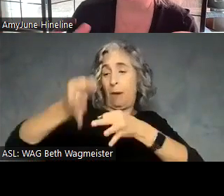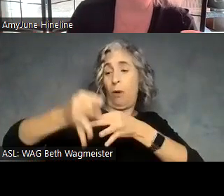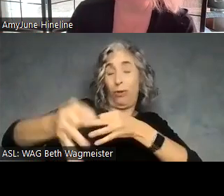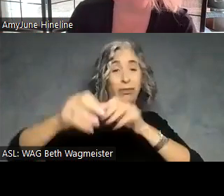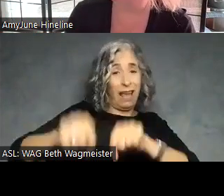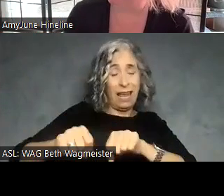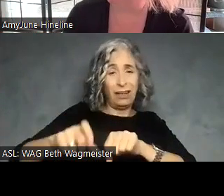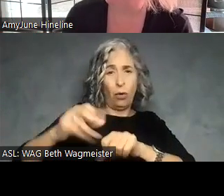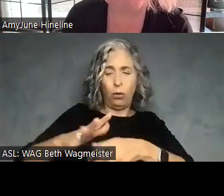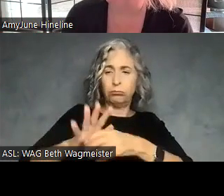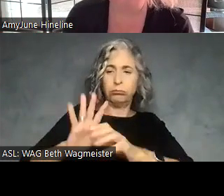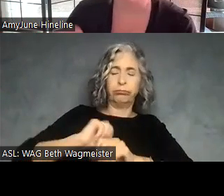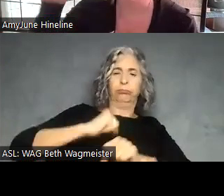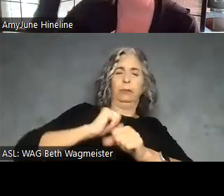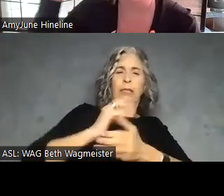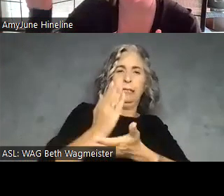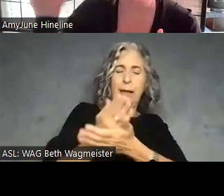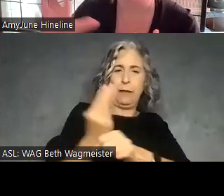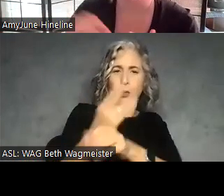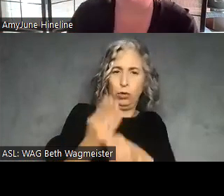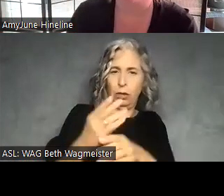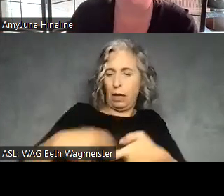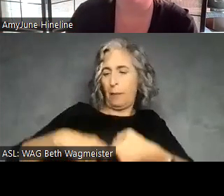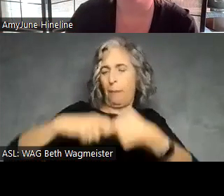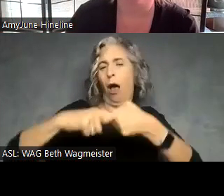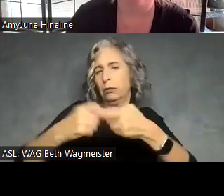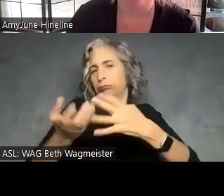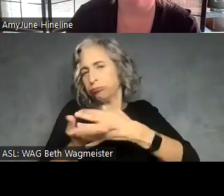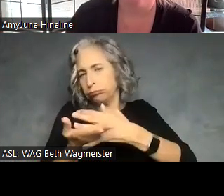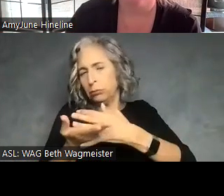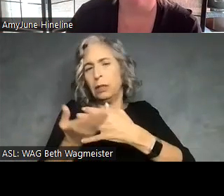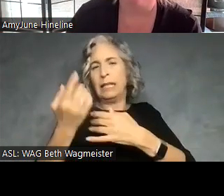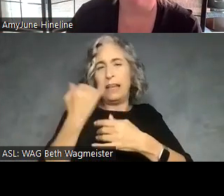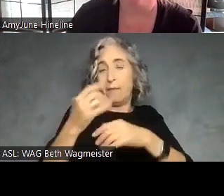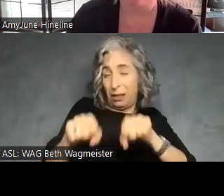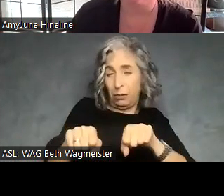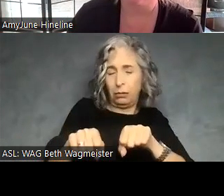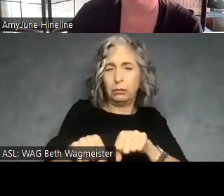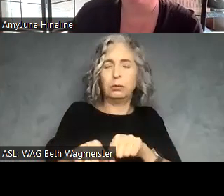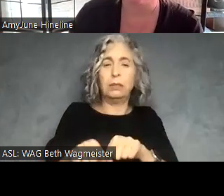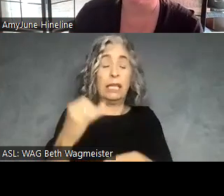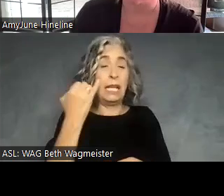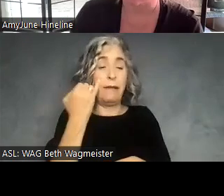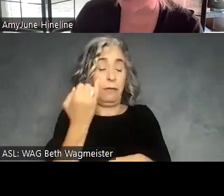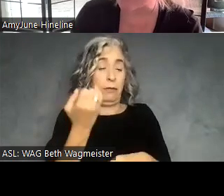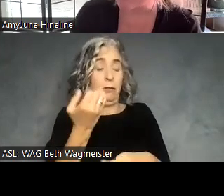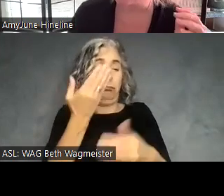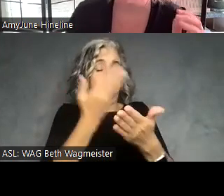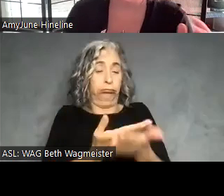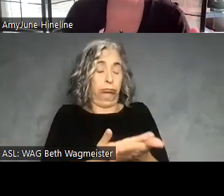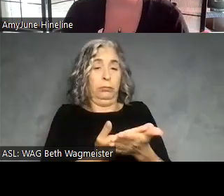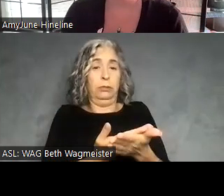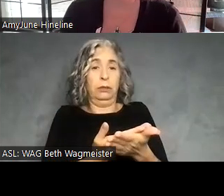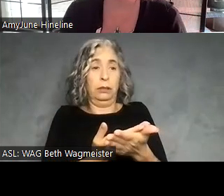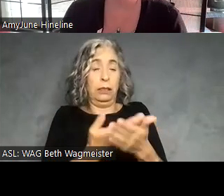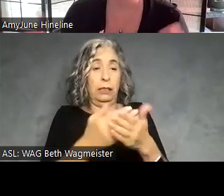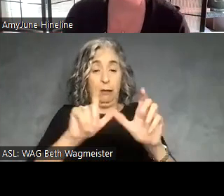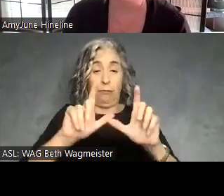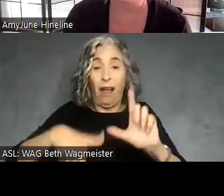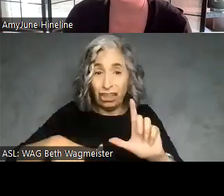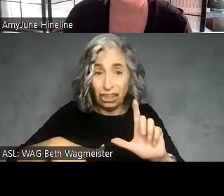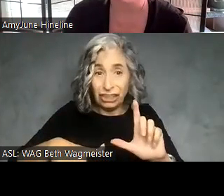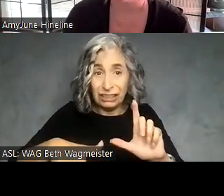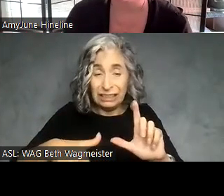to be sure, and I have some individual criteria up here that extend that I have 2.2.1, 2.2.2,